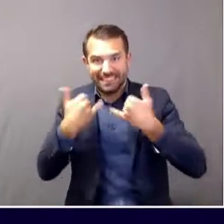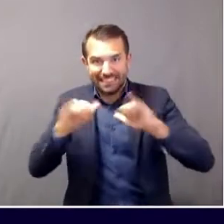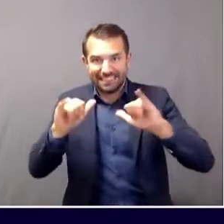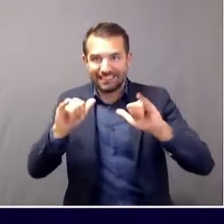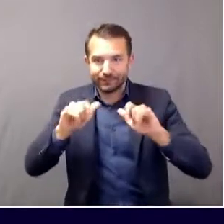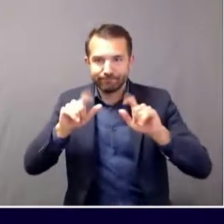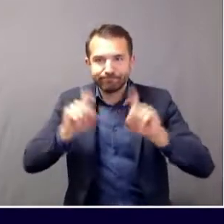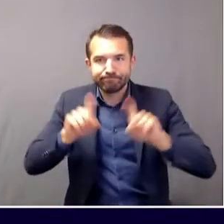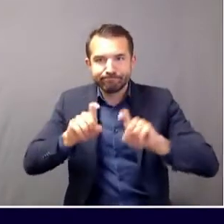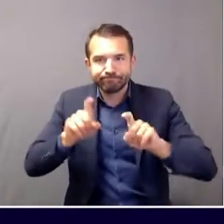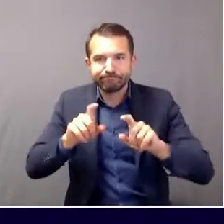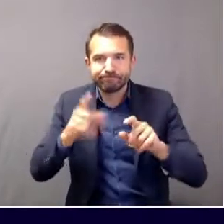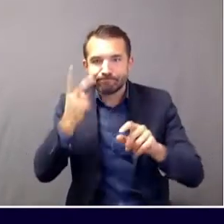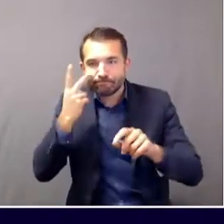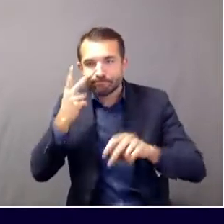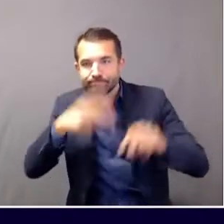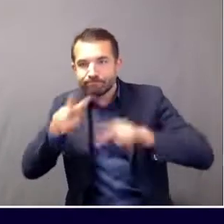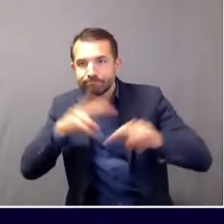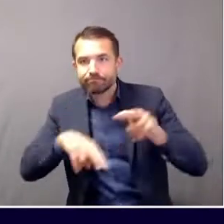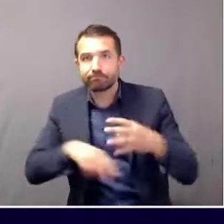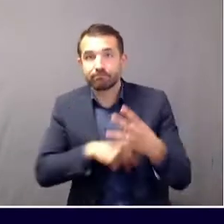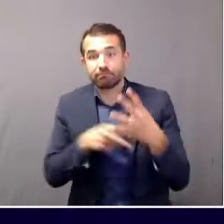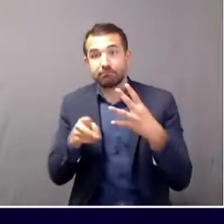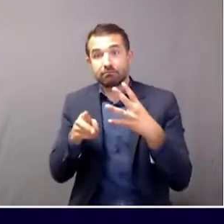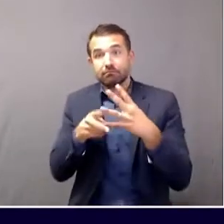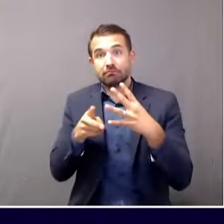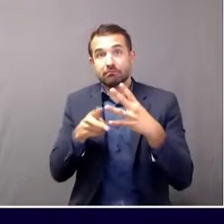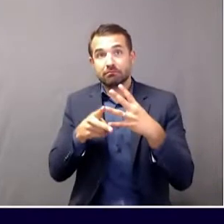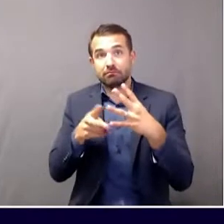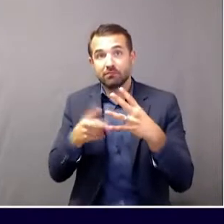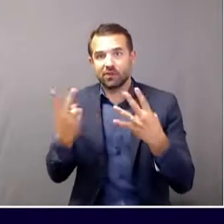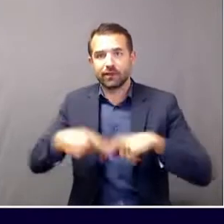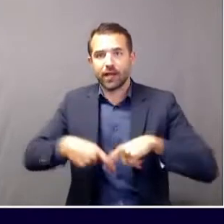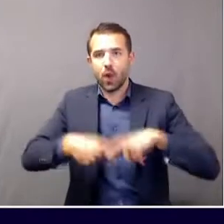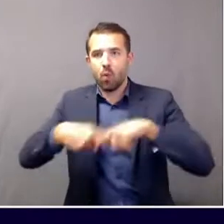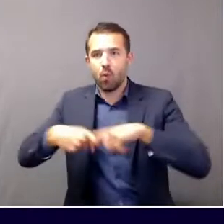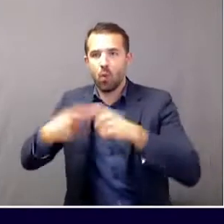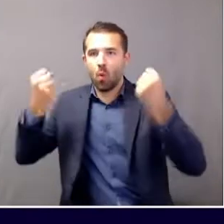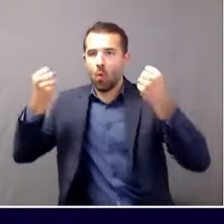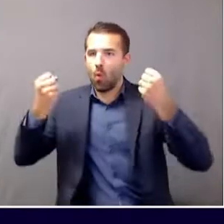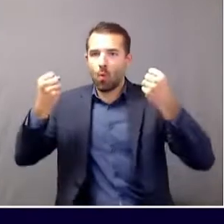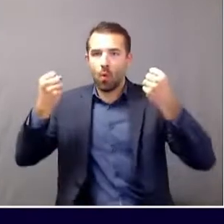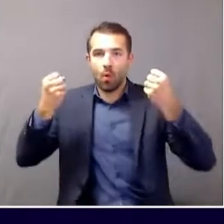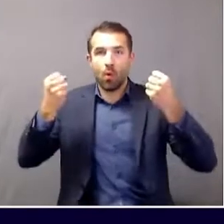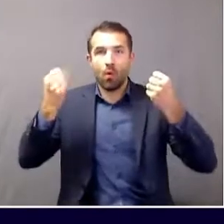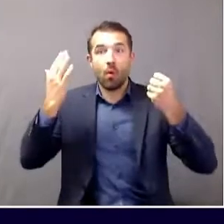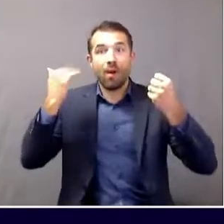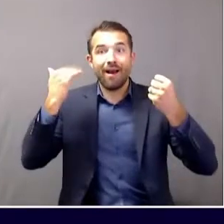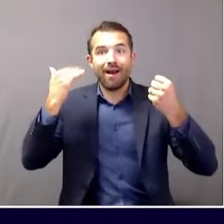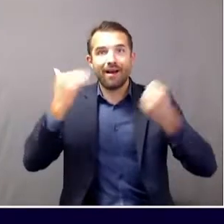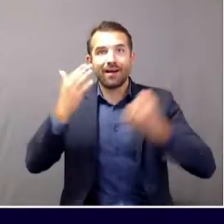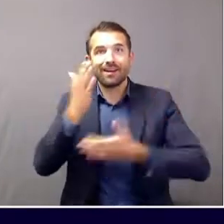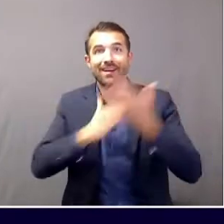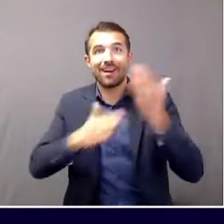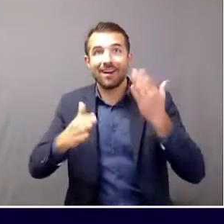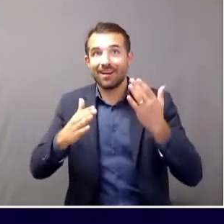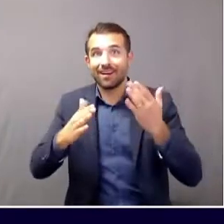on pause right now because of adverse event events that were